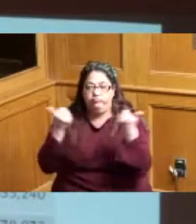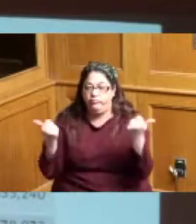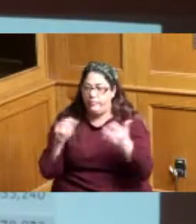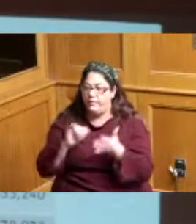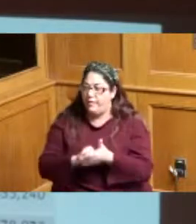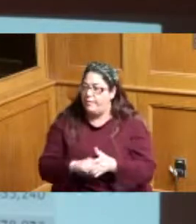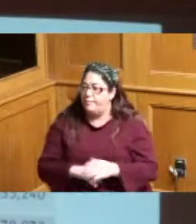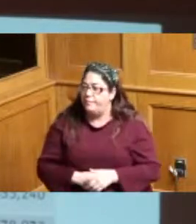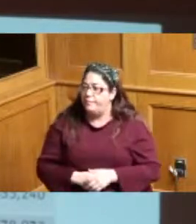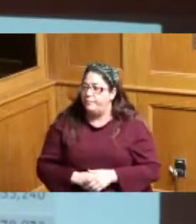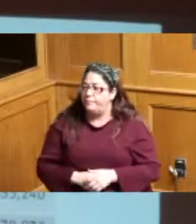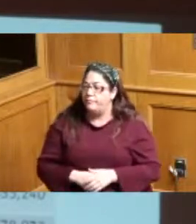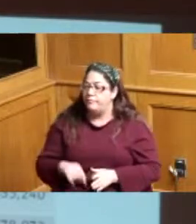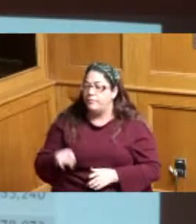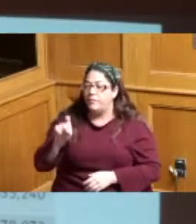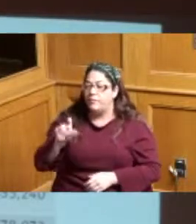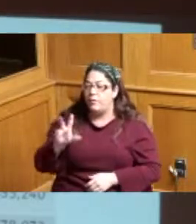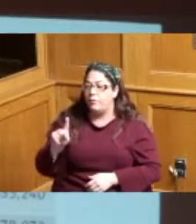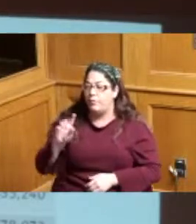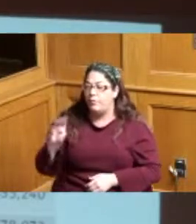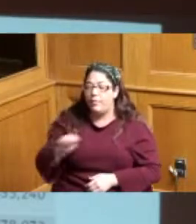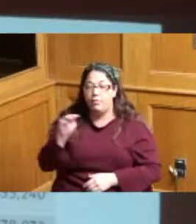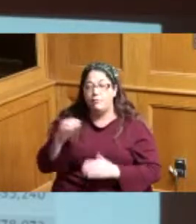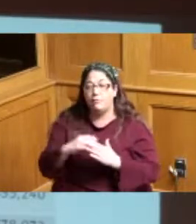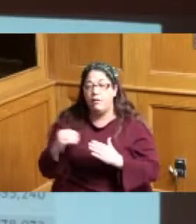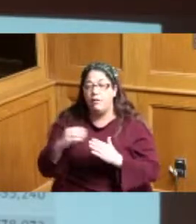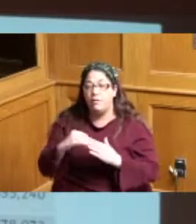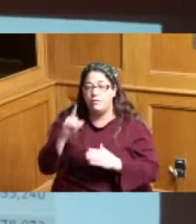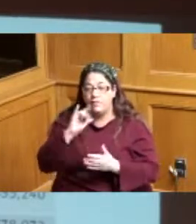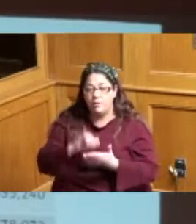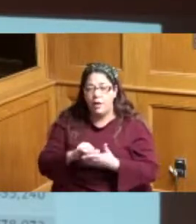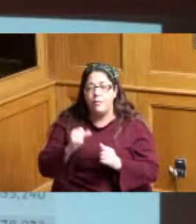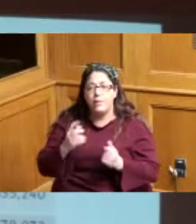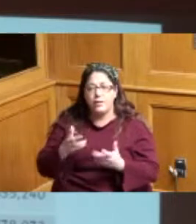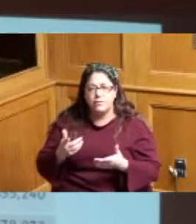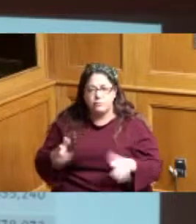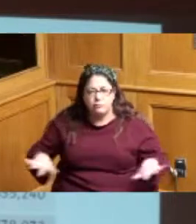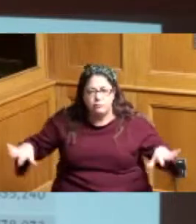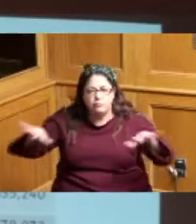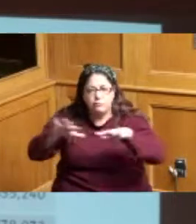to get 131 million now we have an idea of the impervious area square footage for the MSD